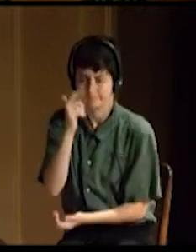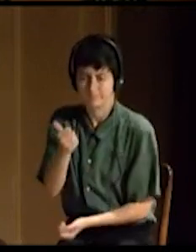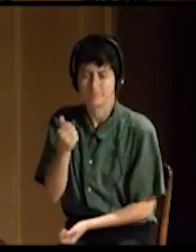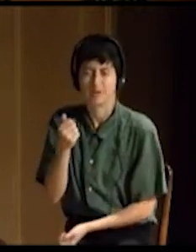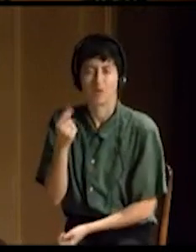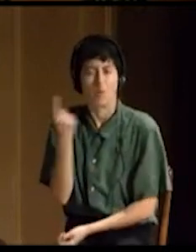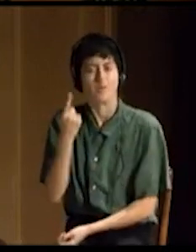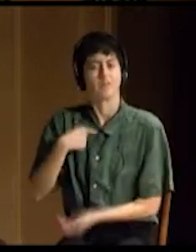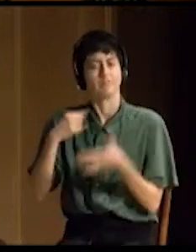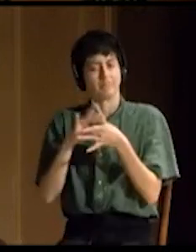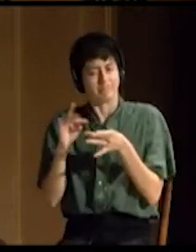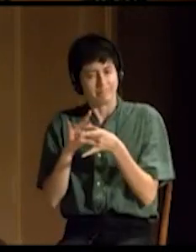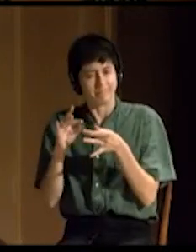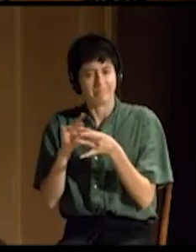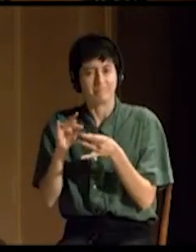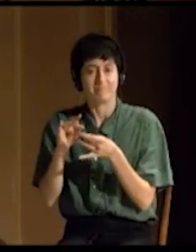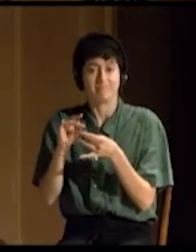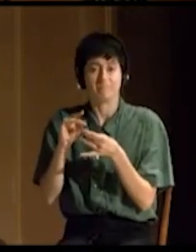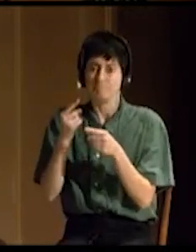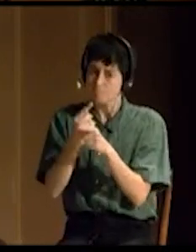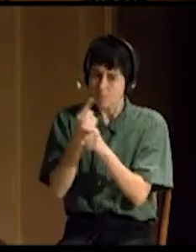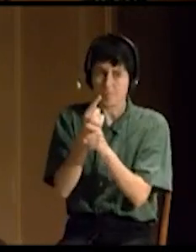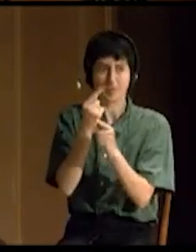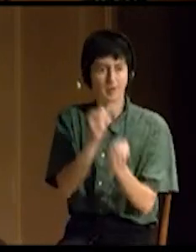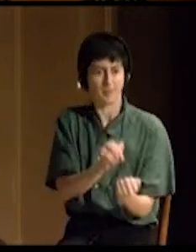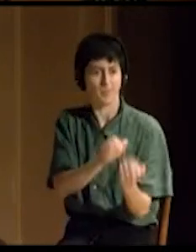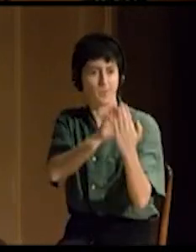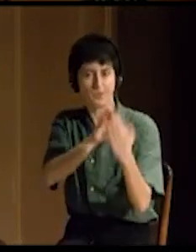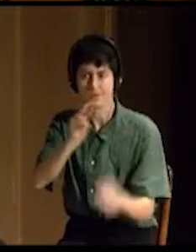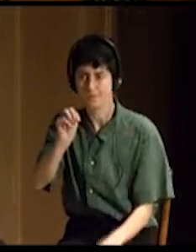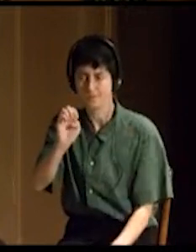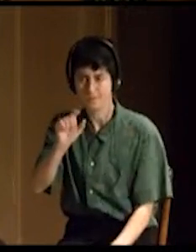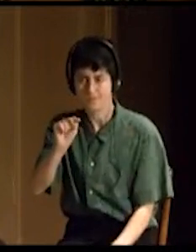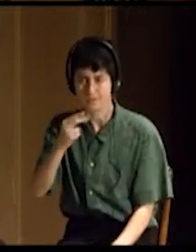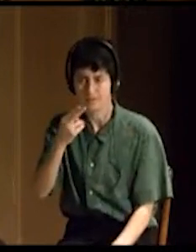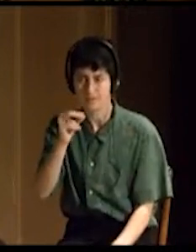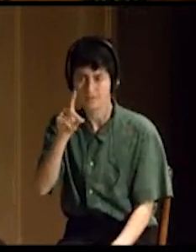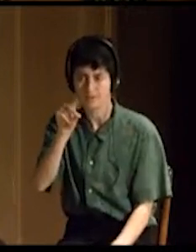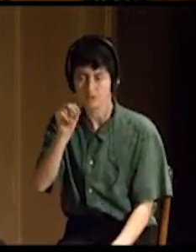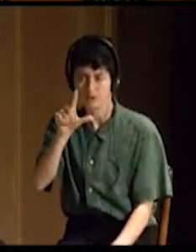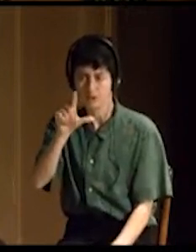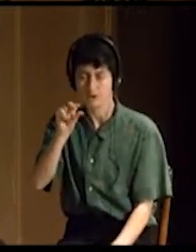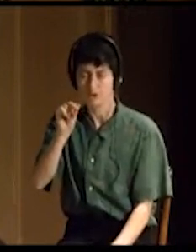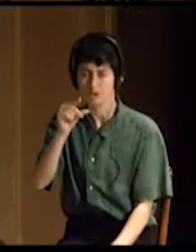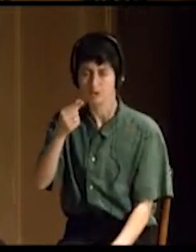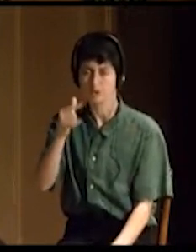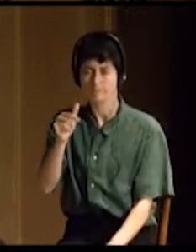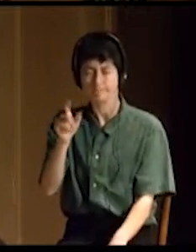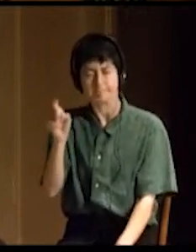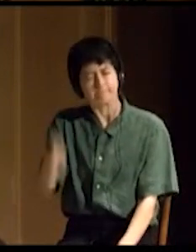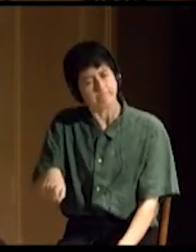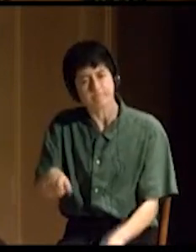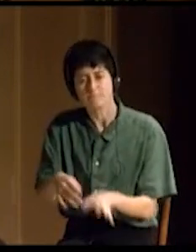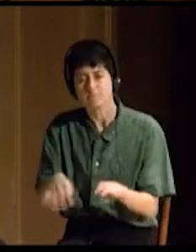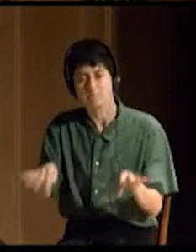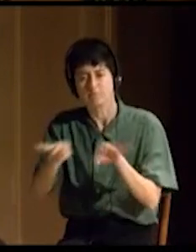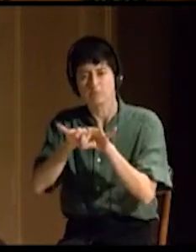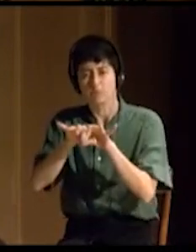I guess, for any of the organisms that we study, it's very important to choose the right technique to address the questions that you are interested.